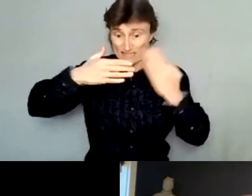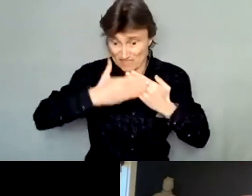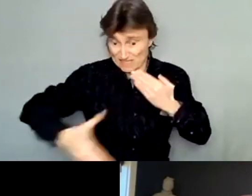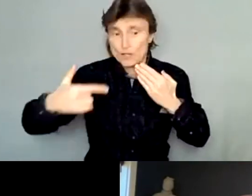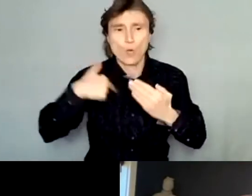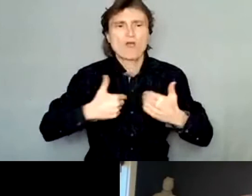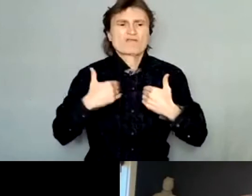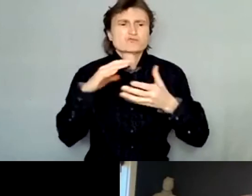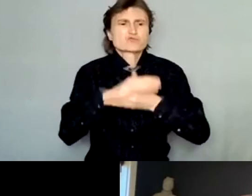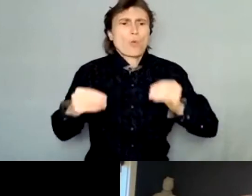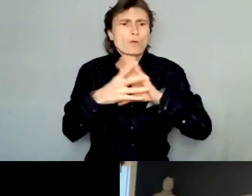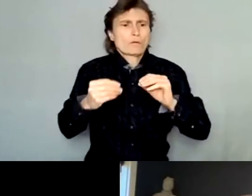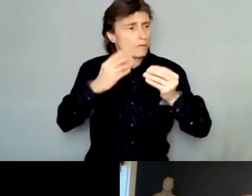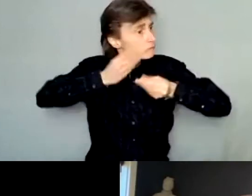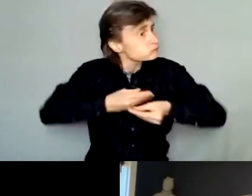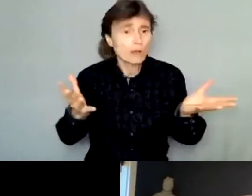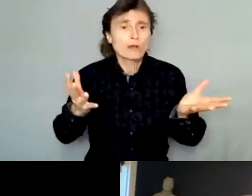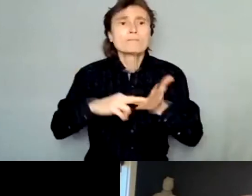And I'm really so grateful to all of you.